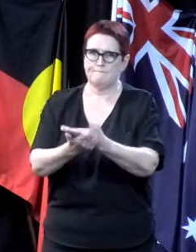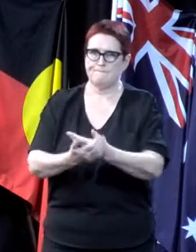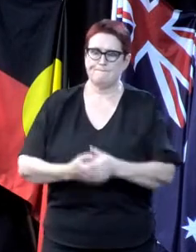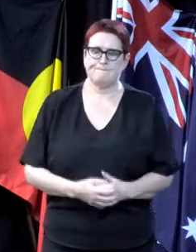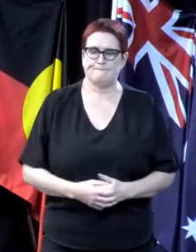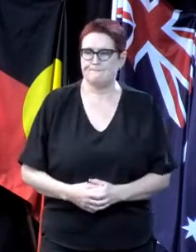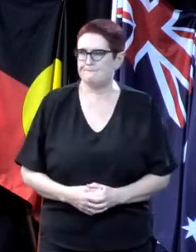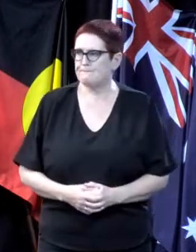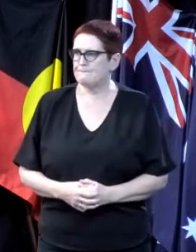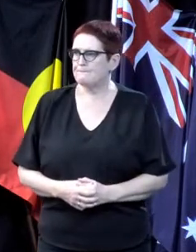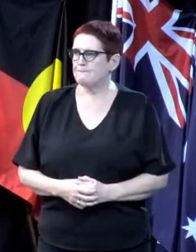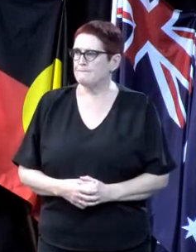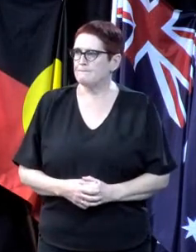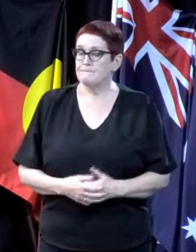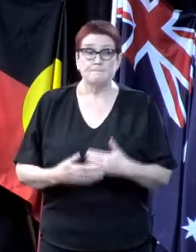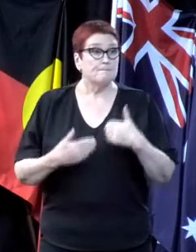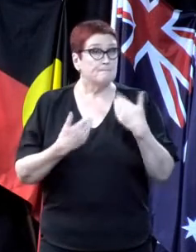Yes, Dr Mellifont will now ask you some questions.